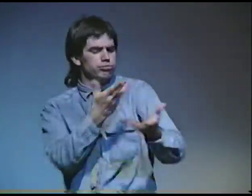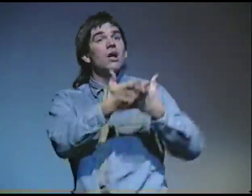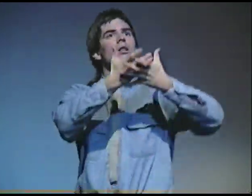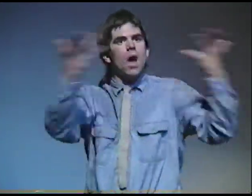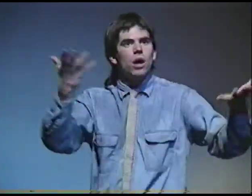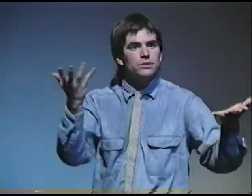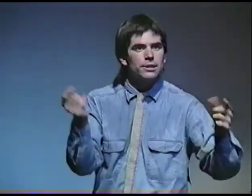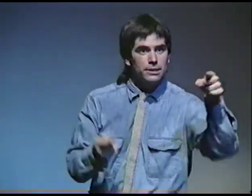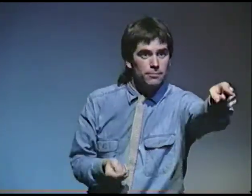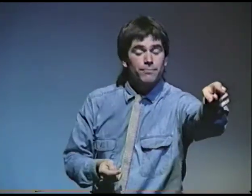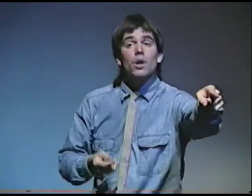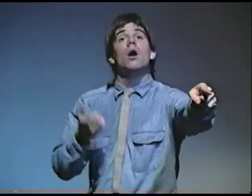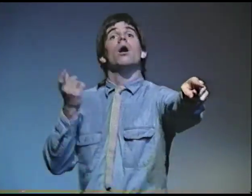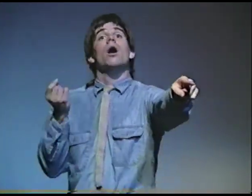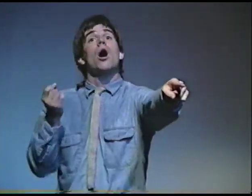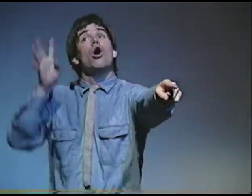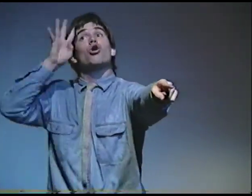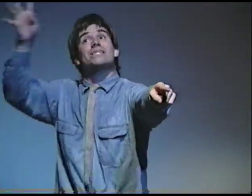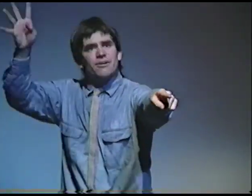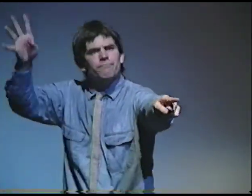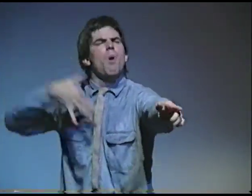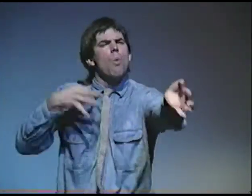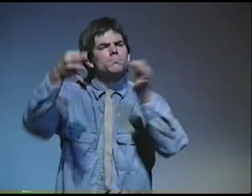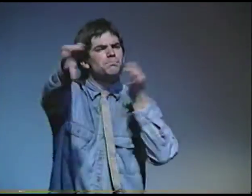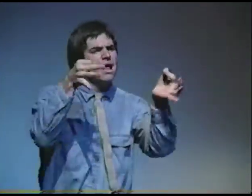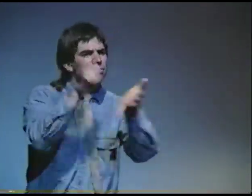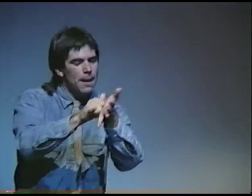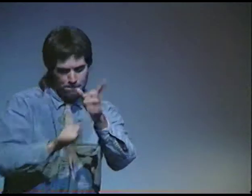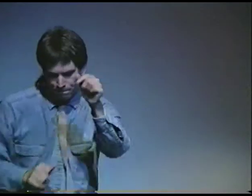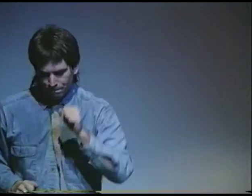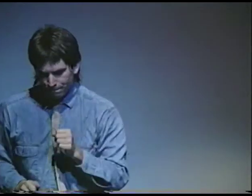And we share a lot more equal in this.